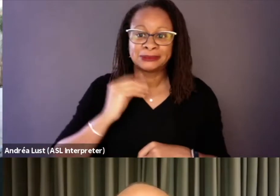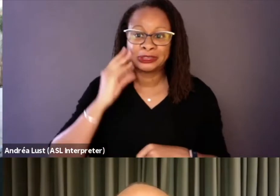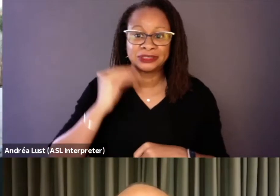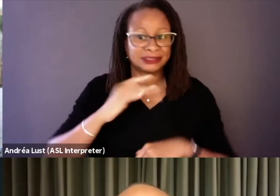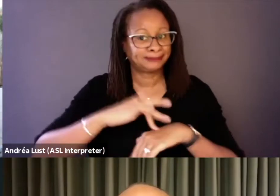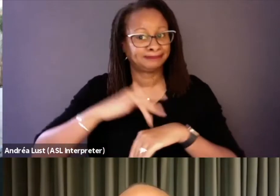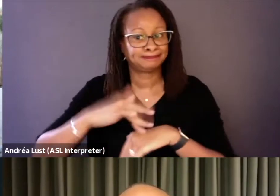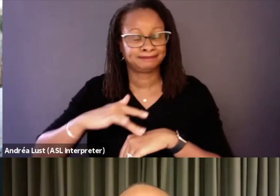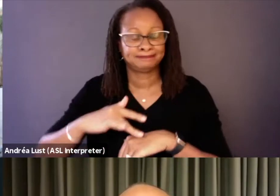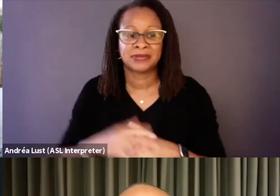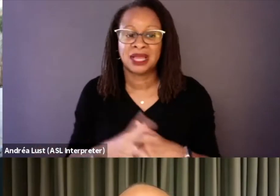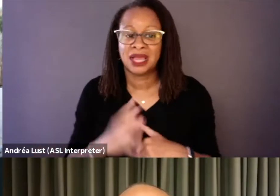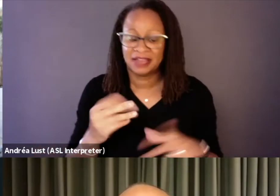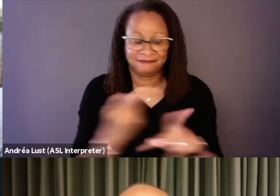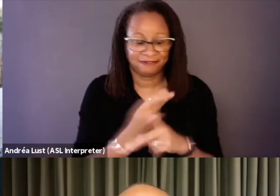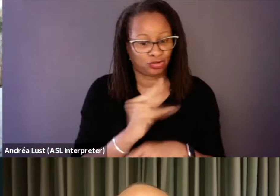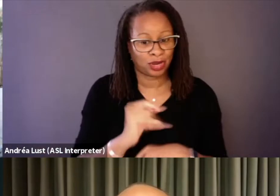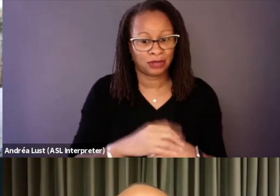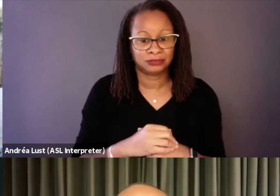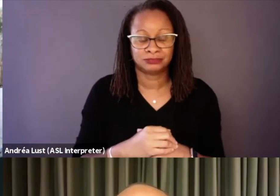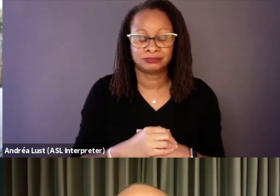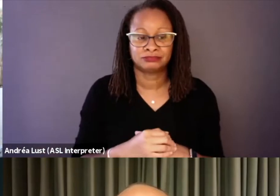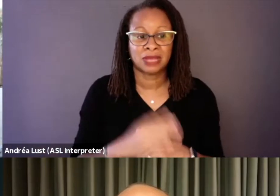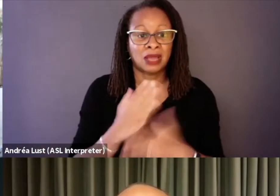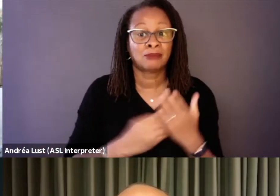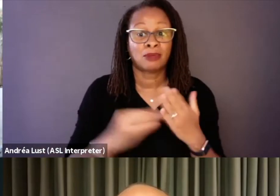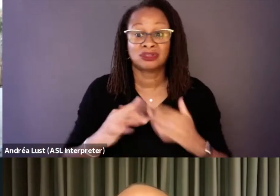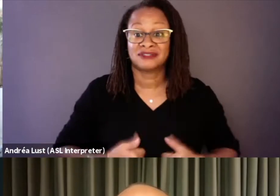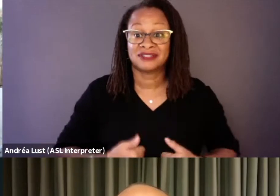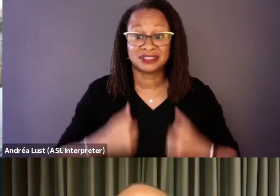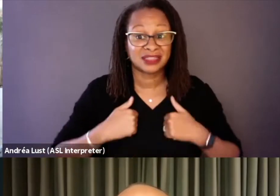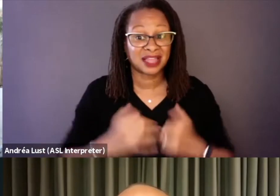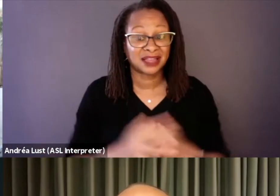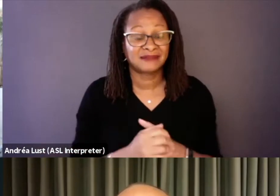figuring out parts of his life and things he had experienced.